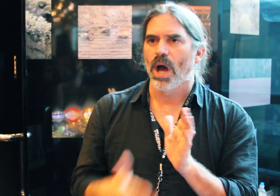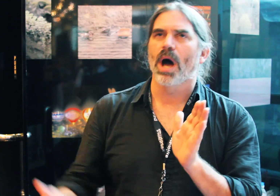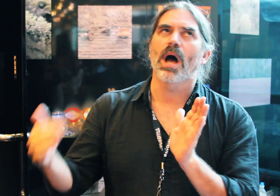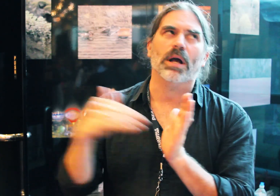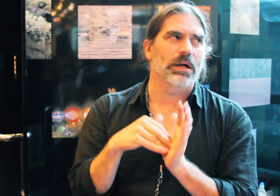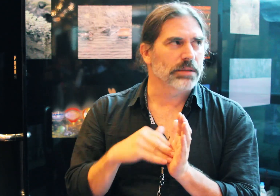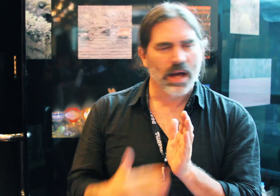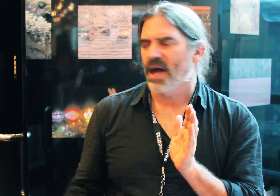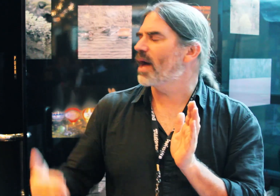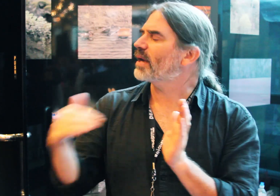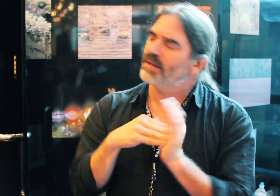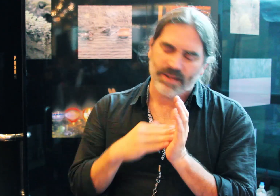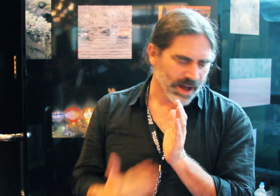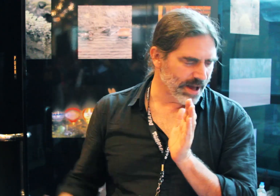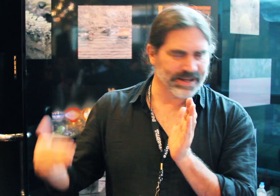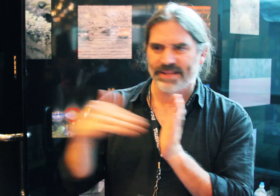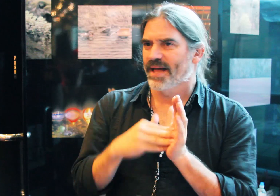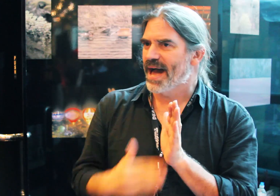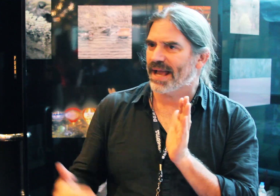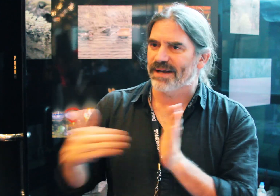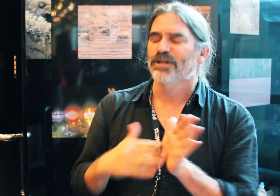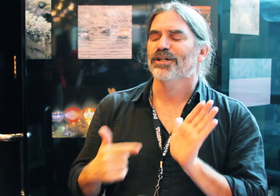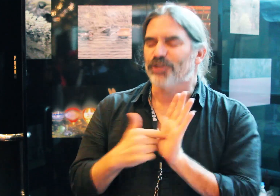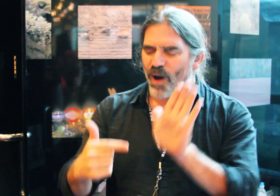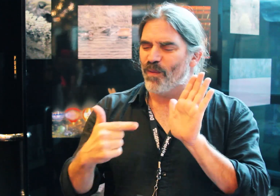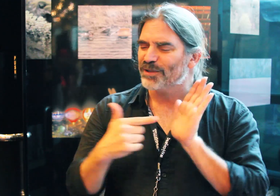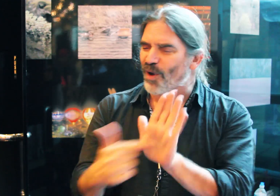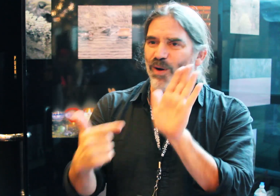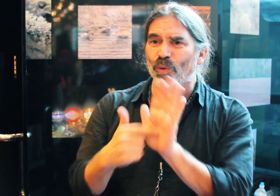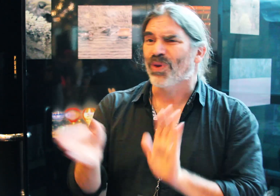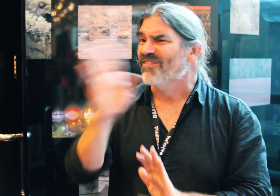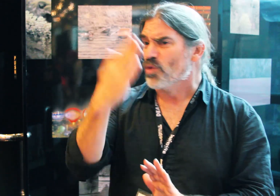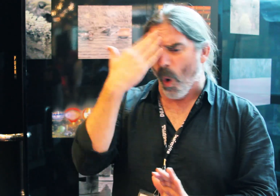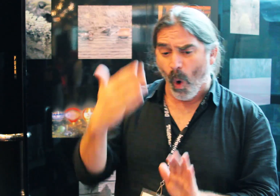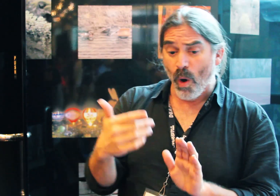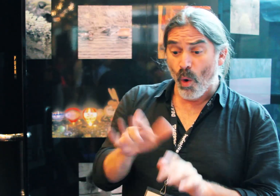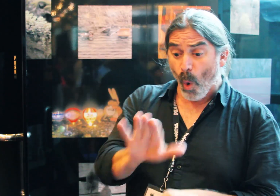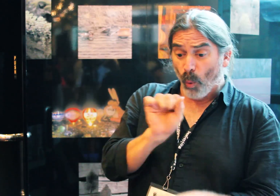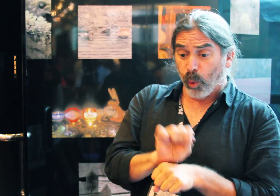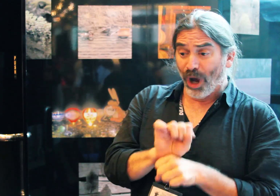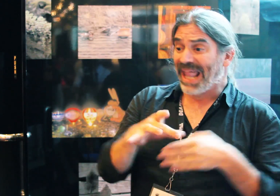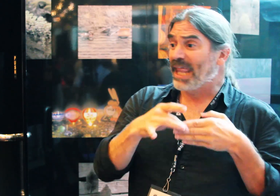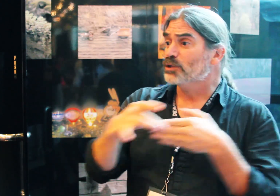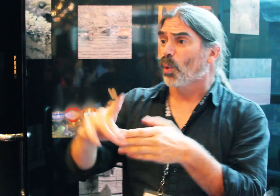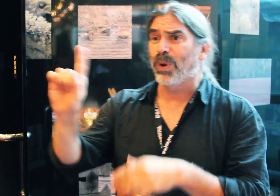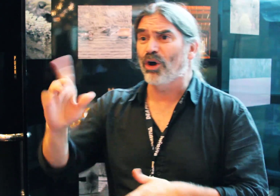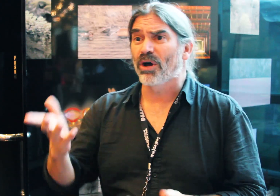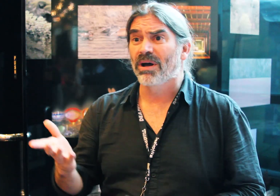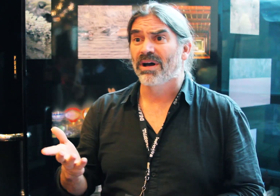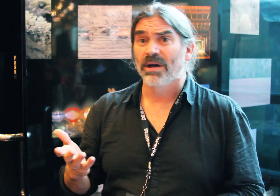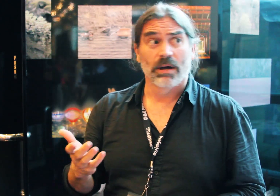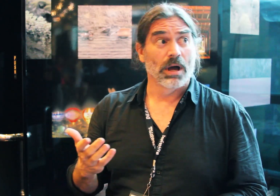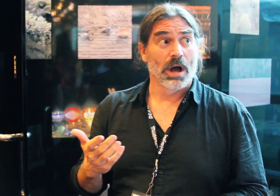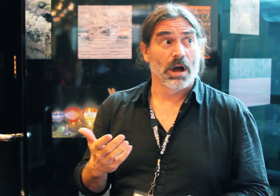again and again and again. Show, show, show, you never know where your work will lead to.